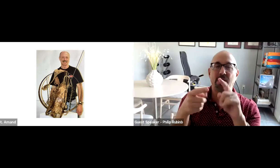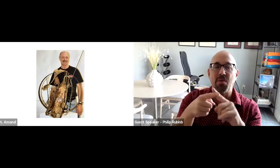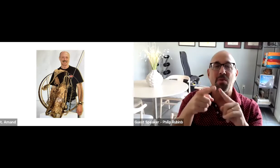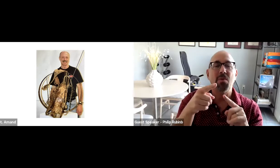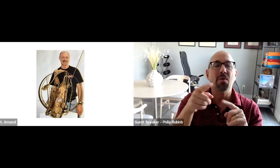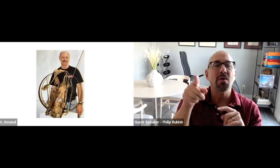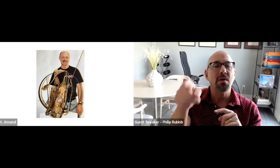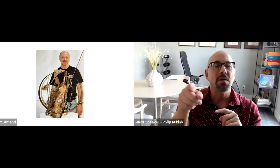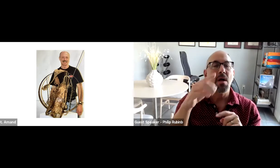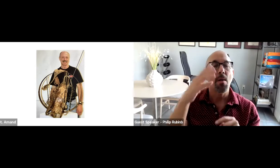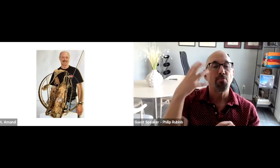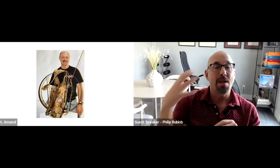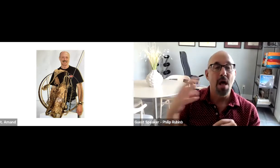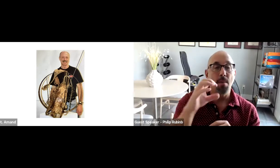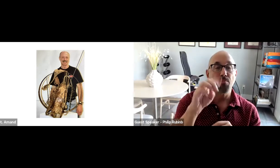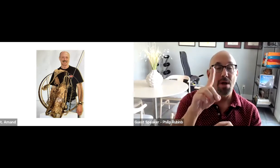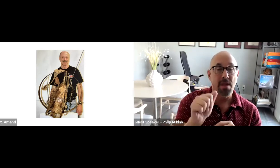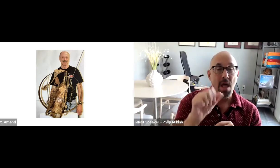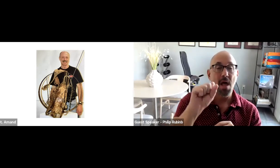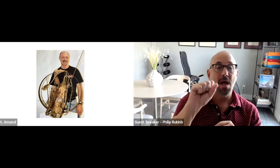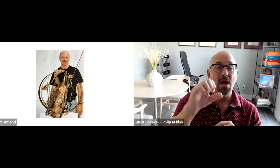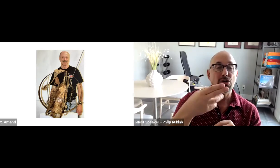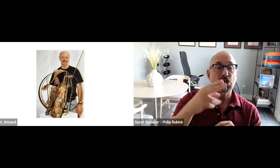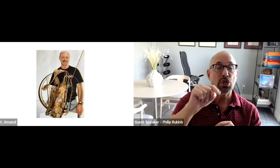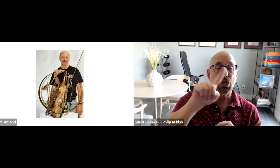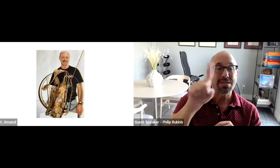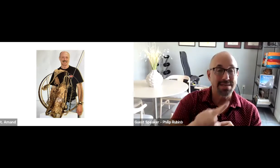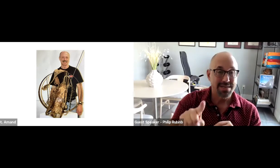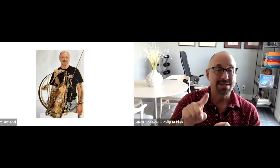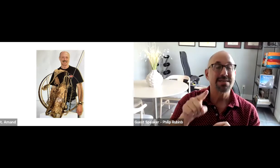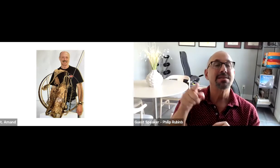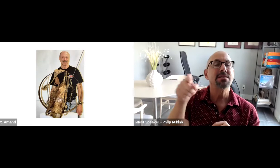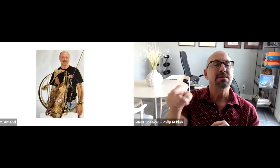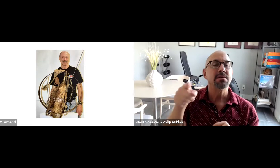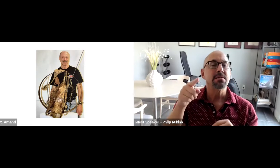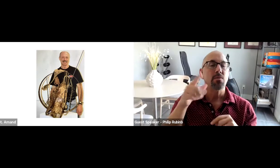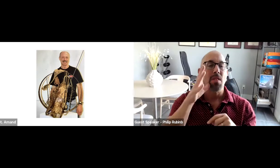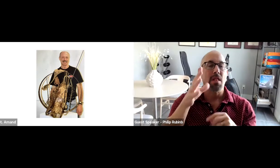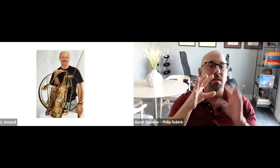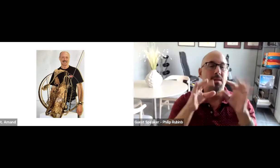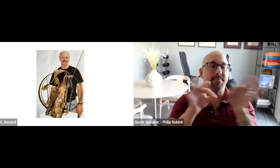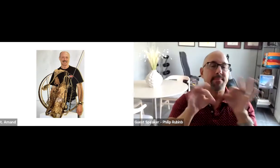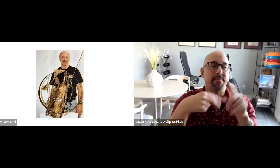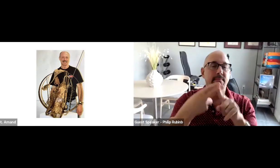So it's a little bit of whimsy, and I think that's a good lead-in to Brenda Schertz,